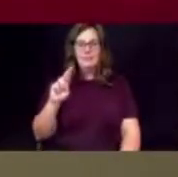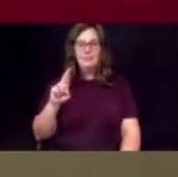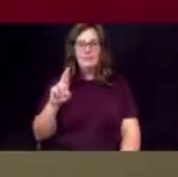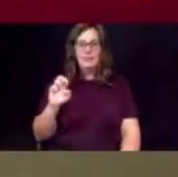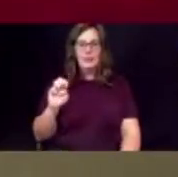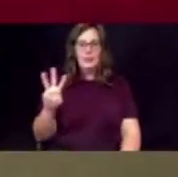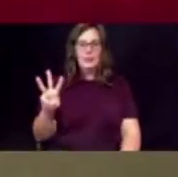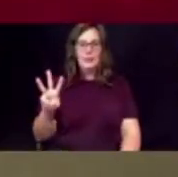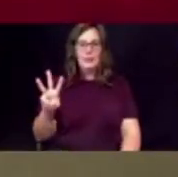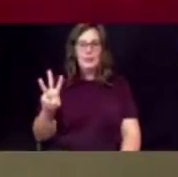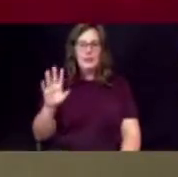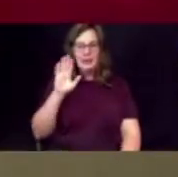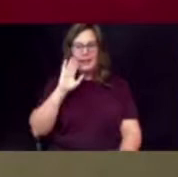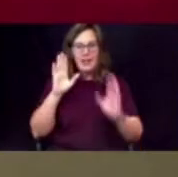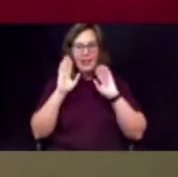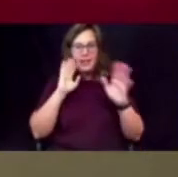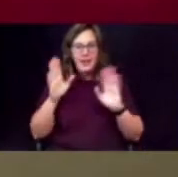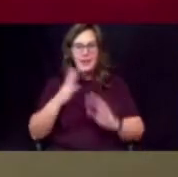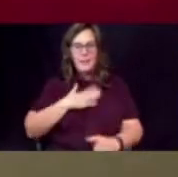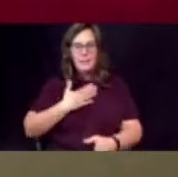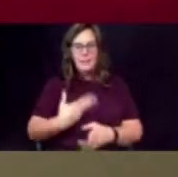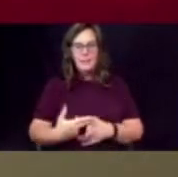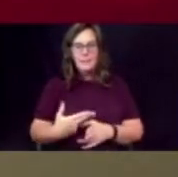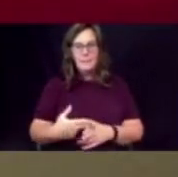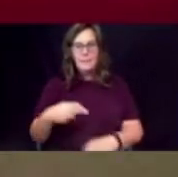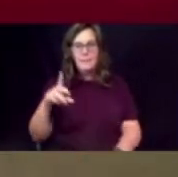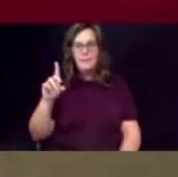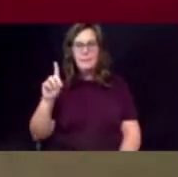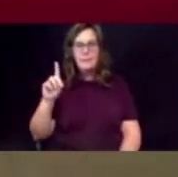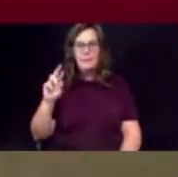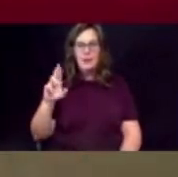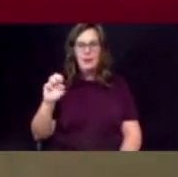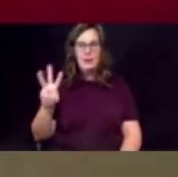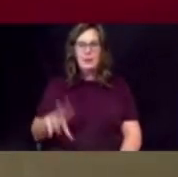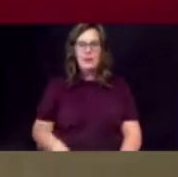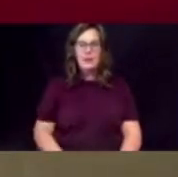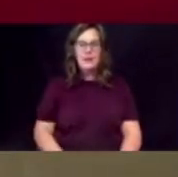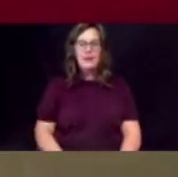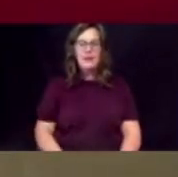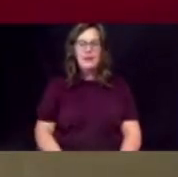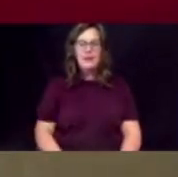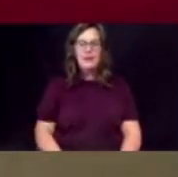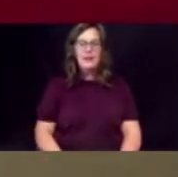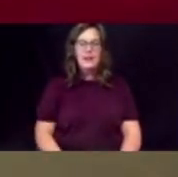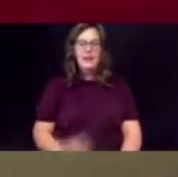hi everyone my name is drew and uh do you remember sorry i am currently in lincoln nebraska but i